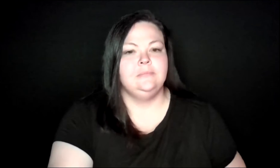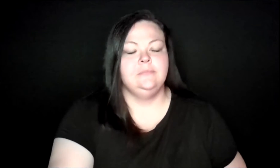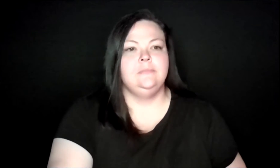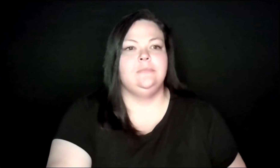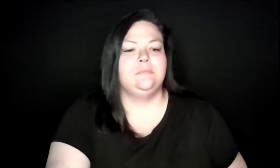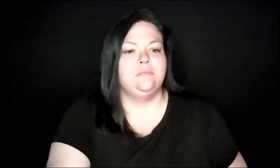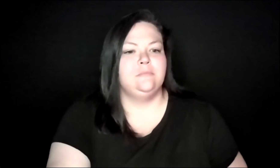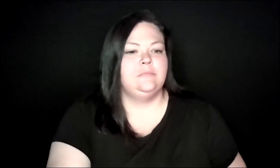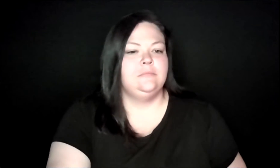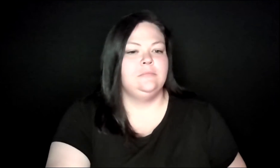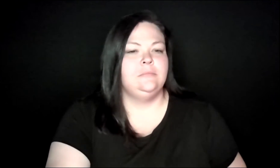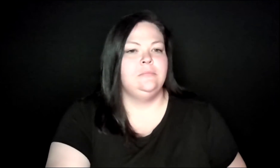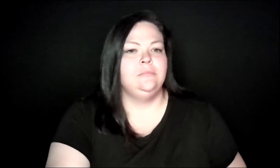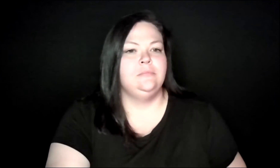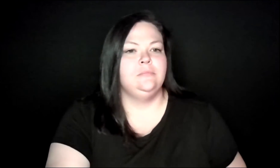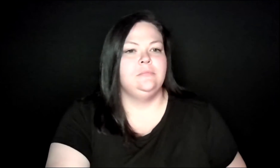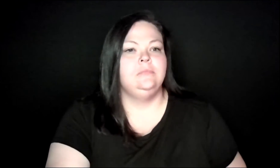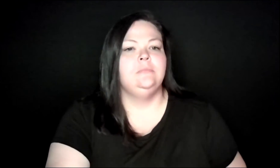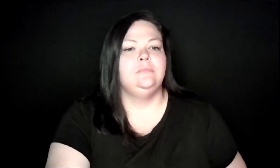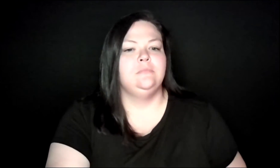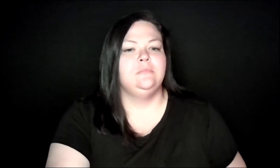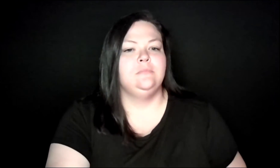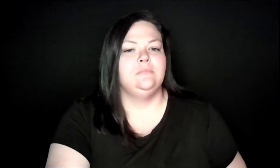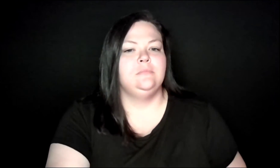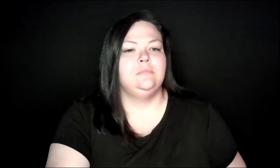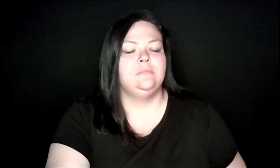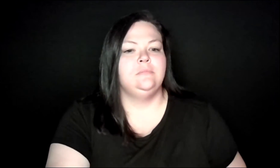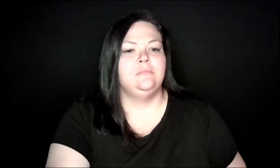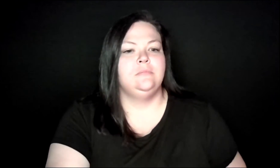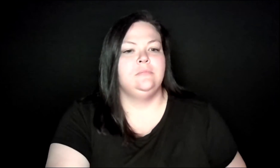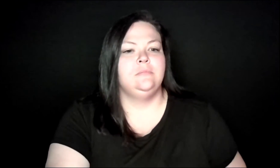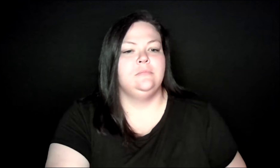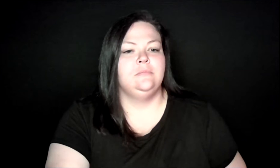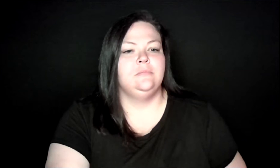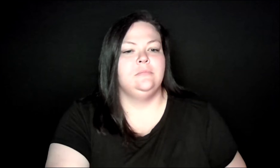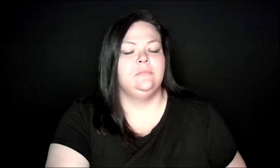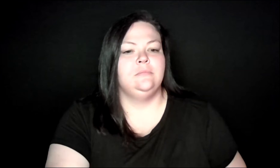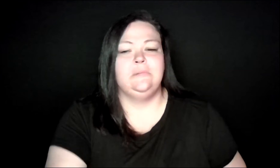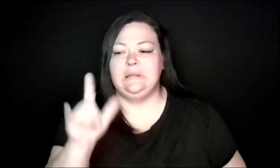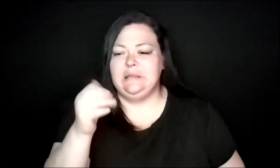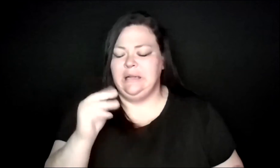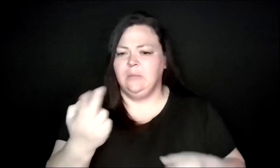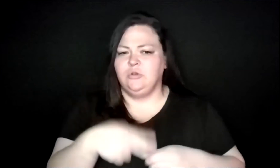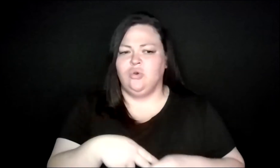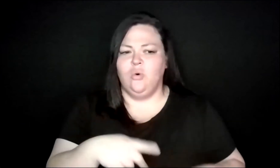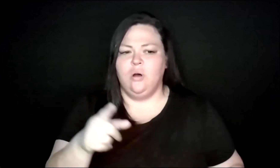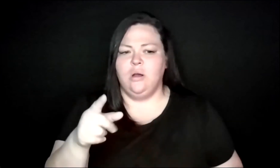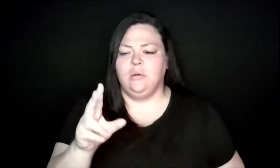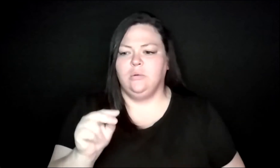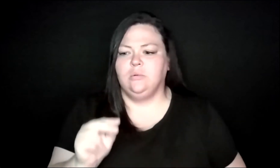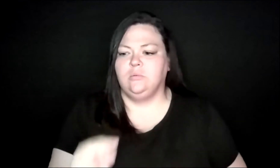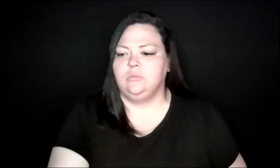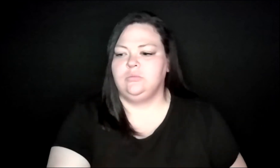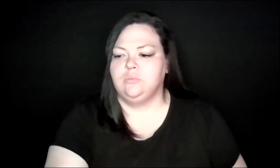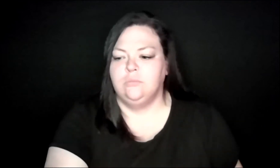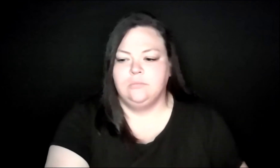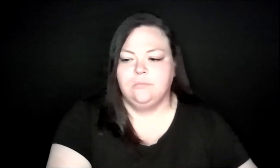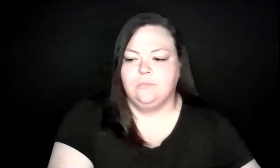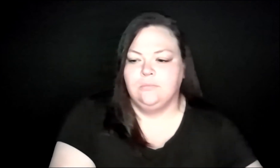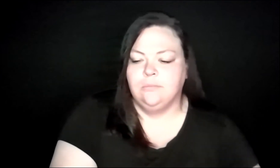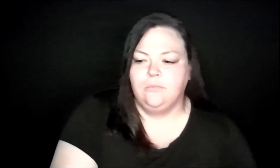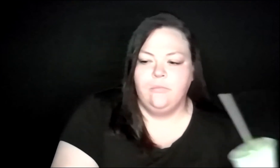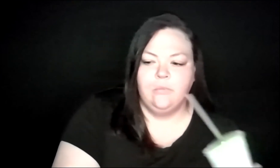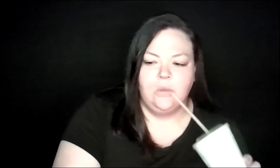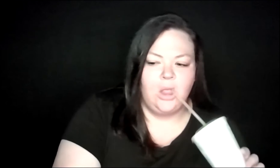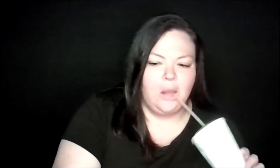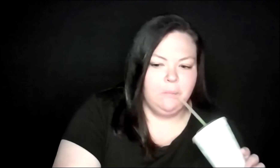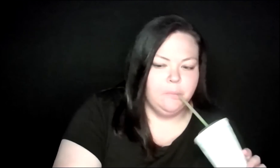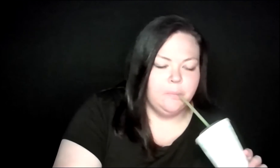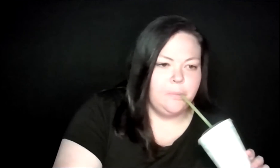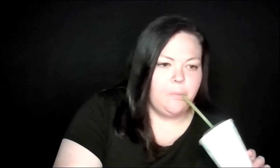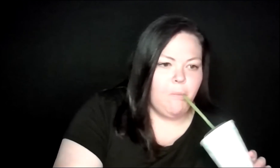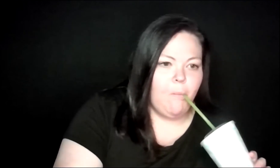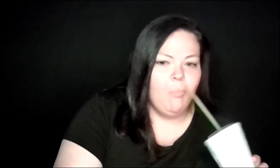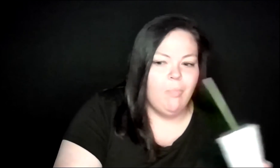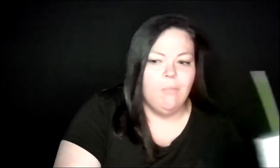to see if Liam ever joined, I can't see everybody, Liam are you here? No, okay, um, so then our